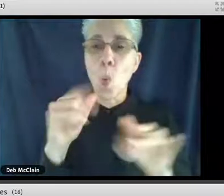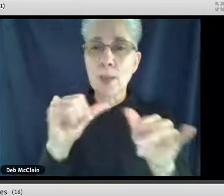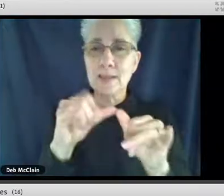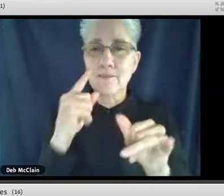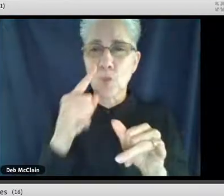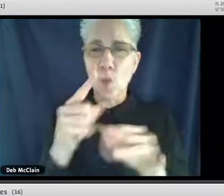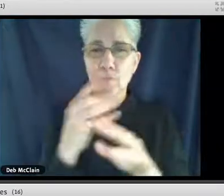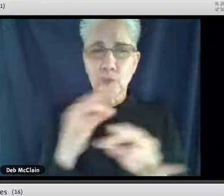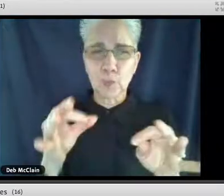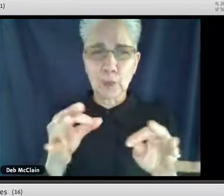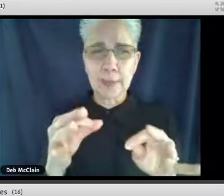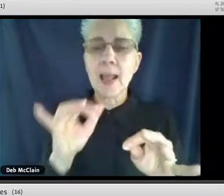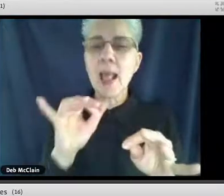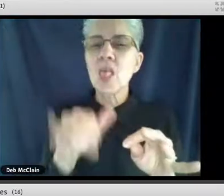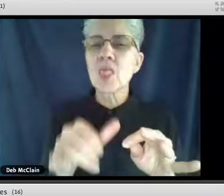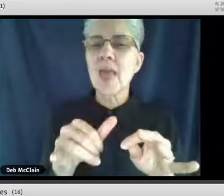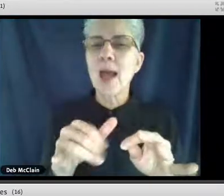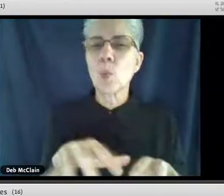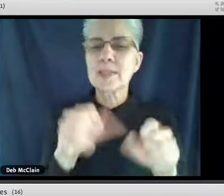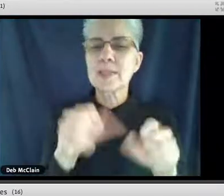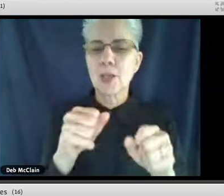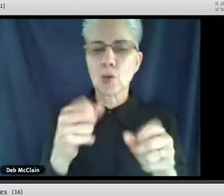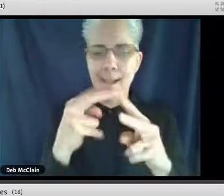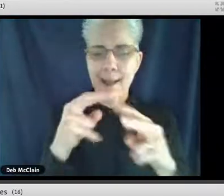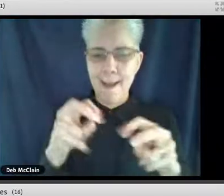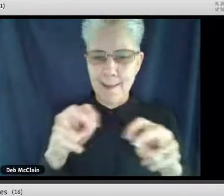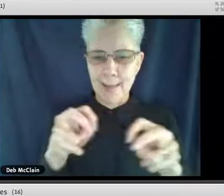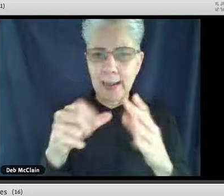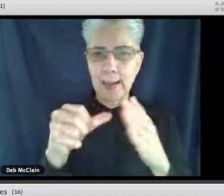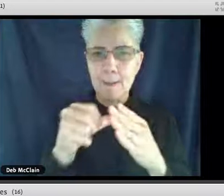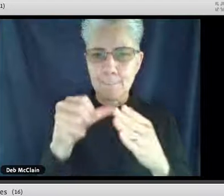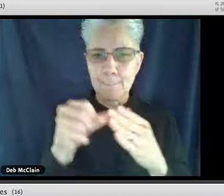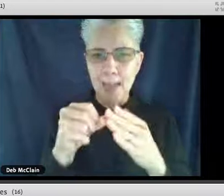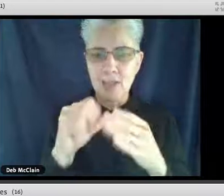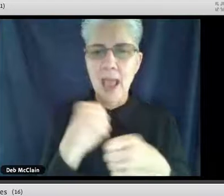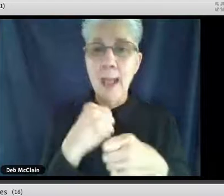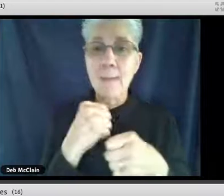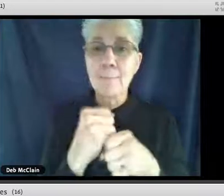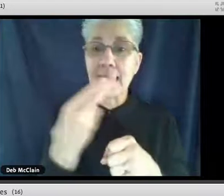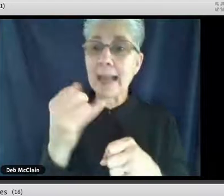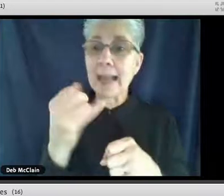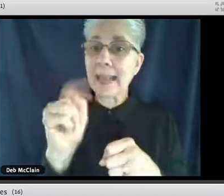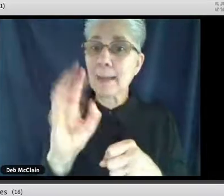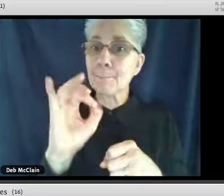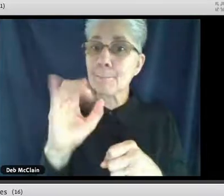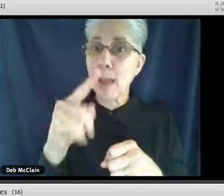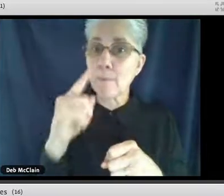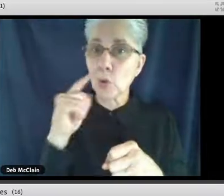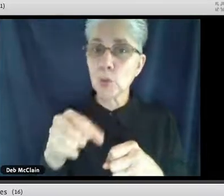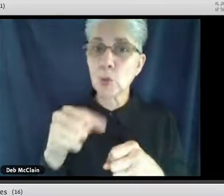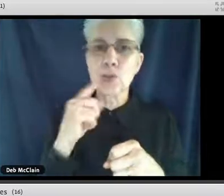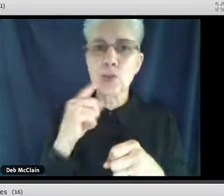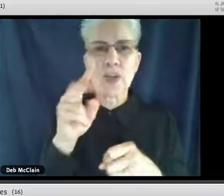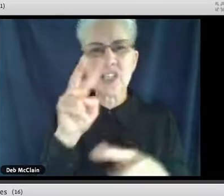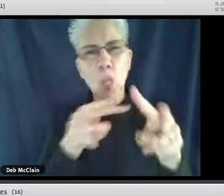and it will take your analytics of your page and create heatmaps for you. So you can just look at your website through Hotjar,